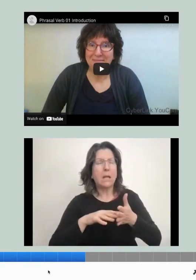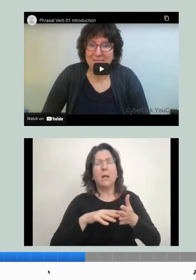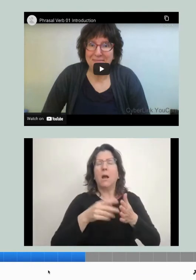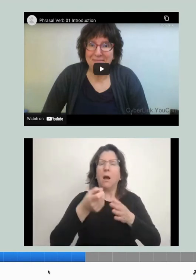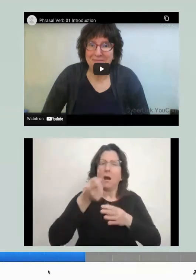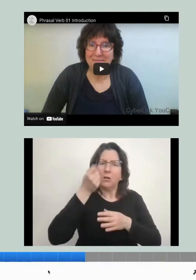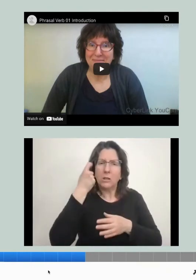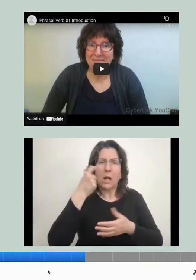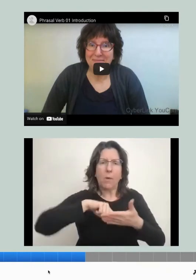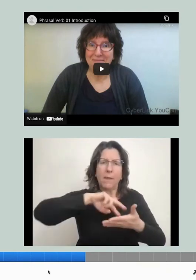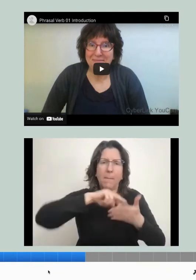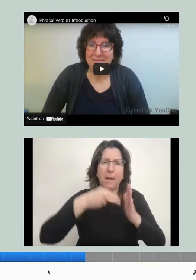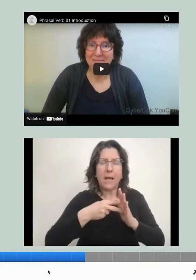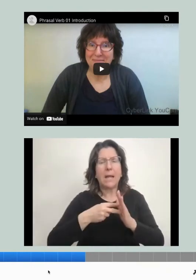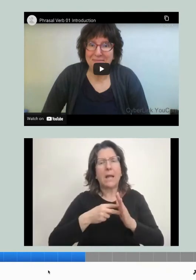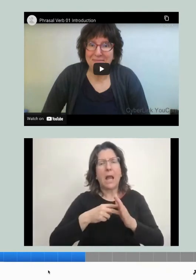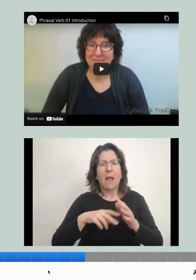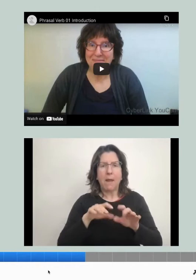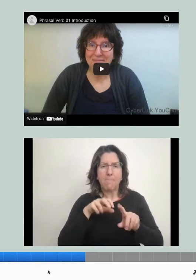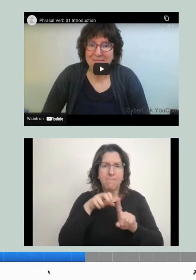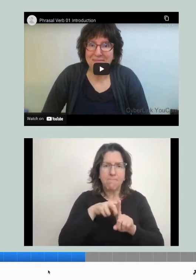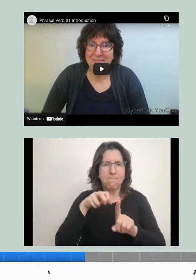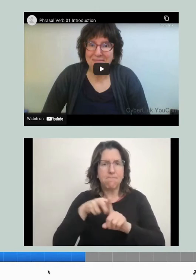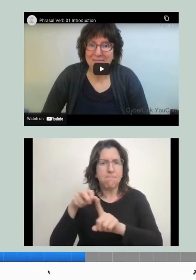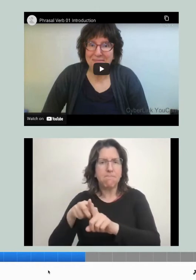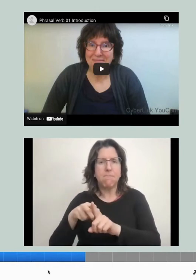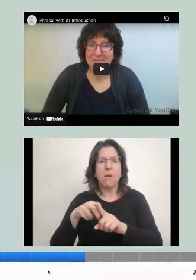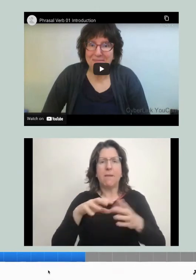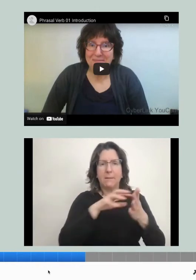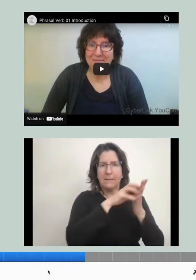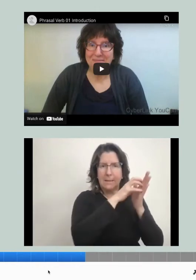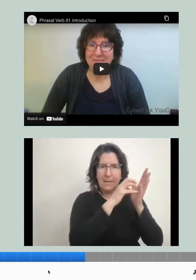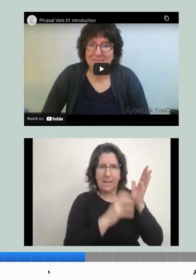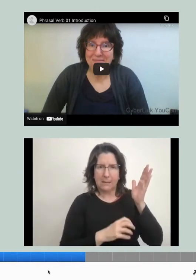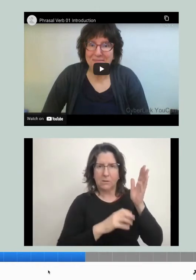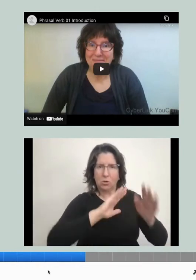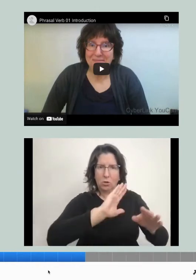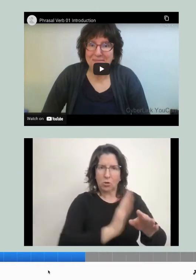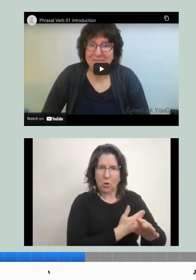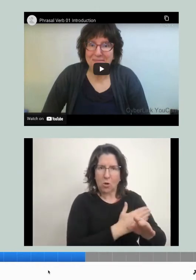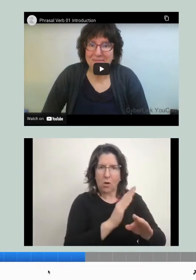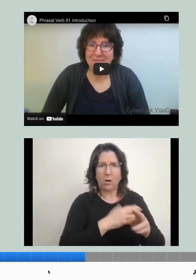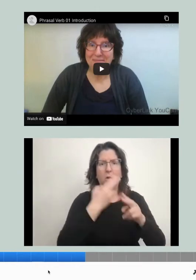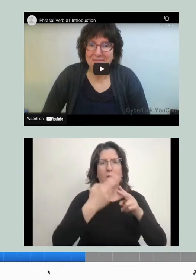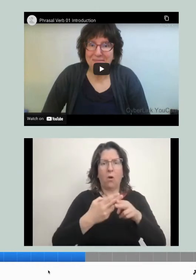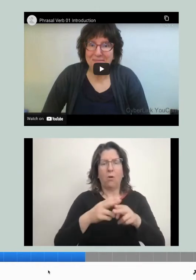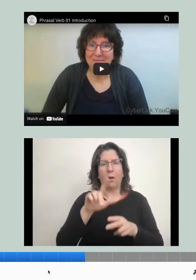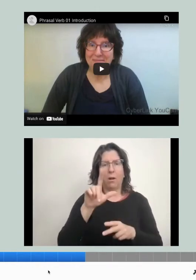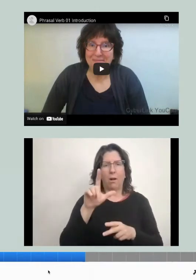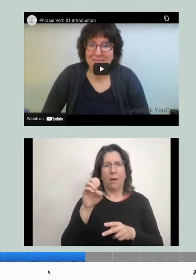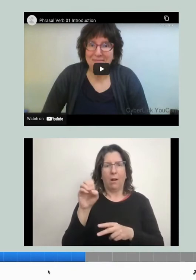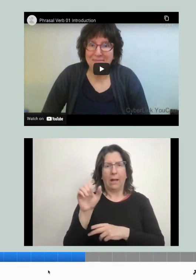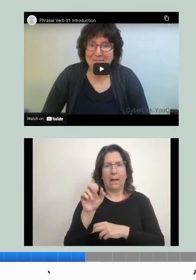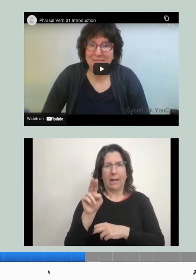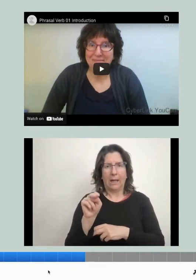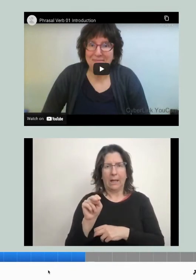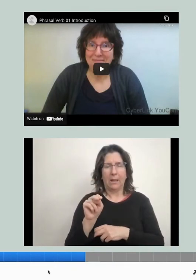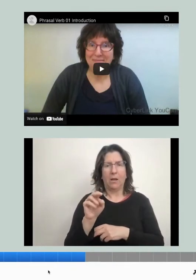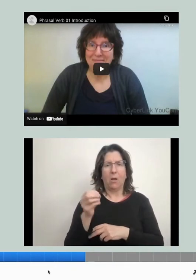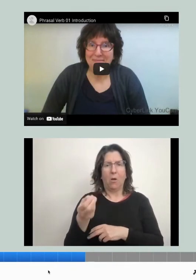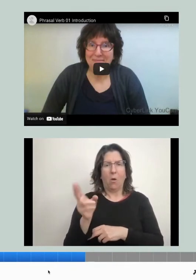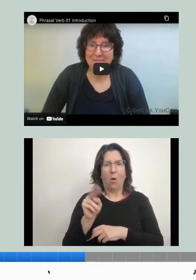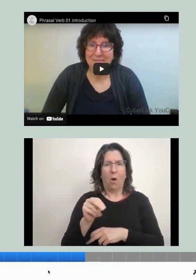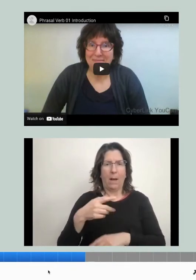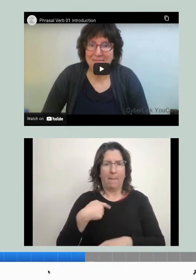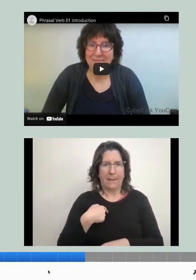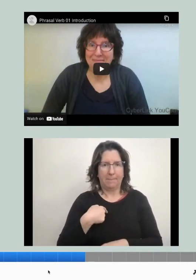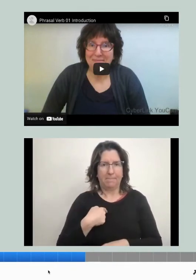In this exercise we analyzed and deciphered the meaning behind the lyrics to create an ASL translation of the song "Lean On Me."